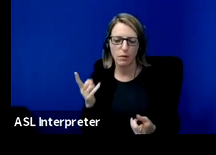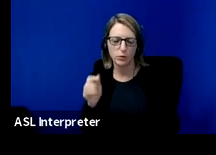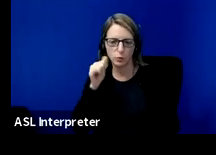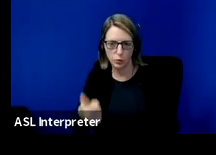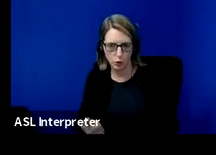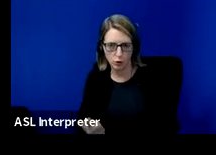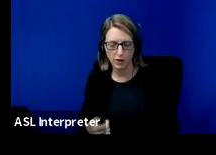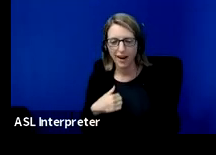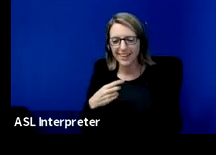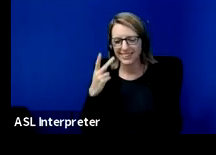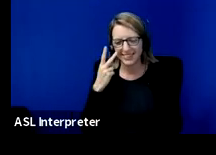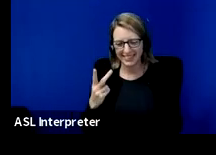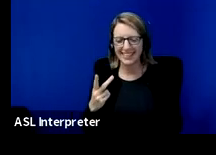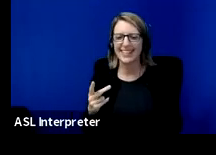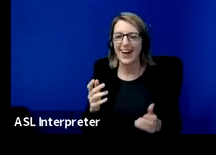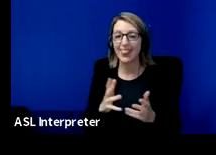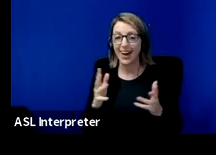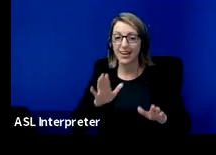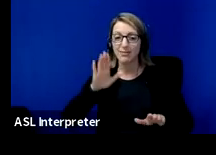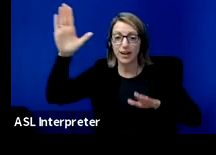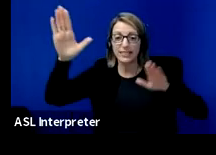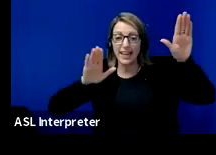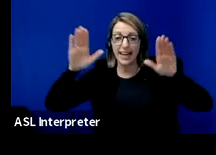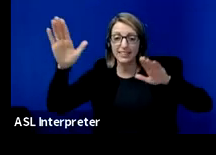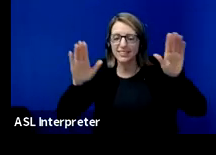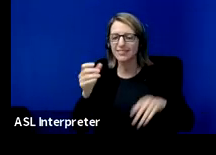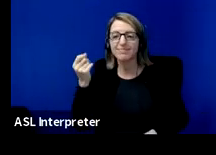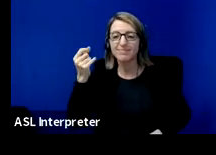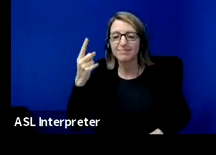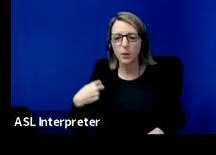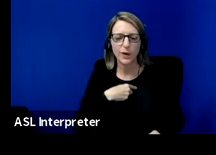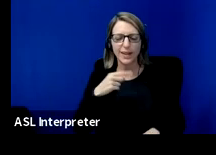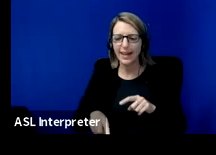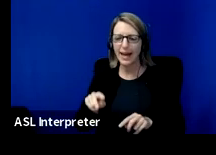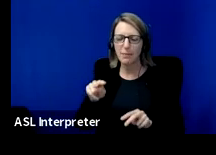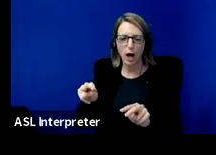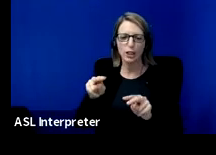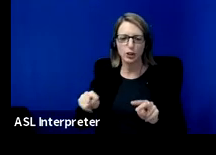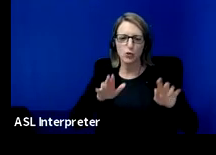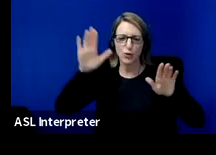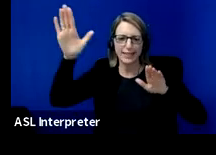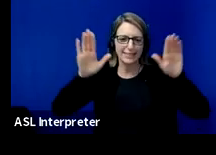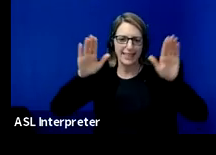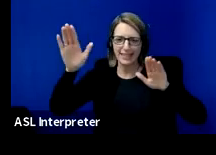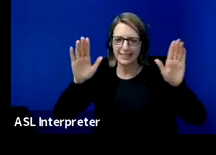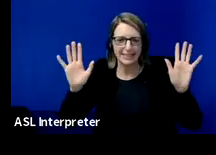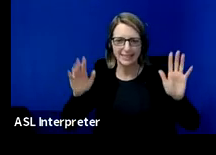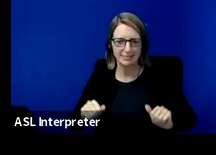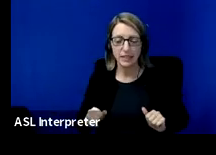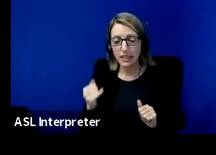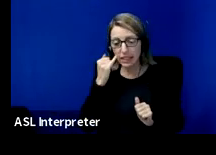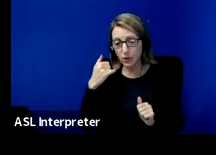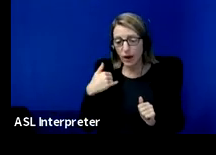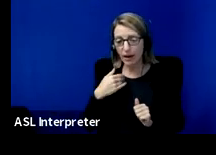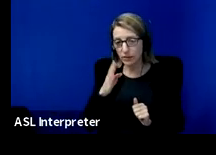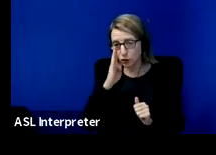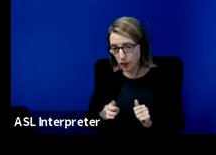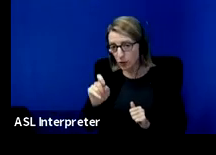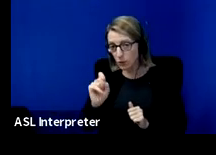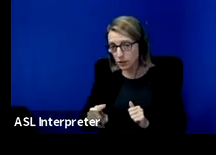ESD 112-- Kristina Wambold: I see a lot of raised hands and just know that we aren't able to monitor those raised hands right now if you have a direct question, please put it in the Q AMP a